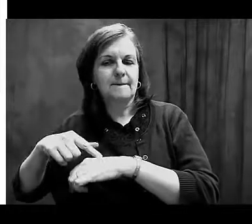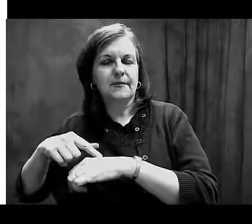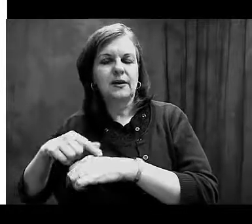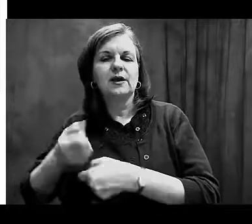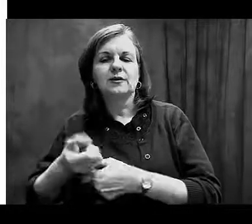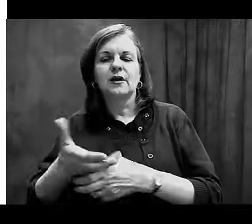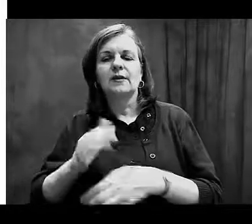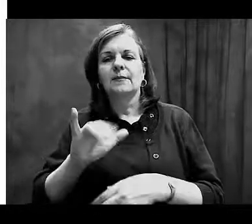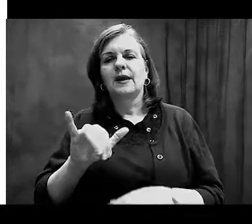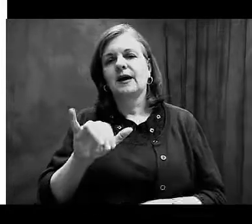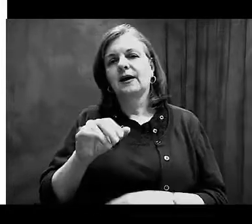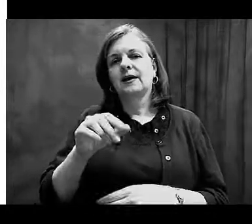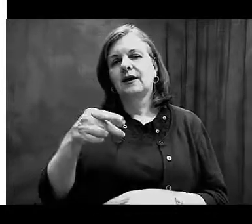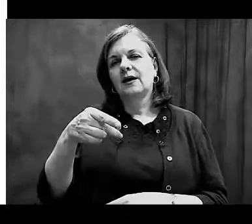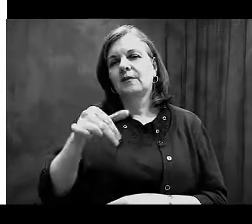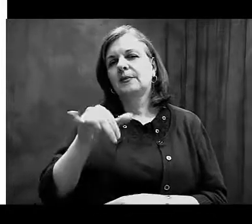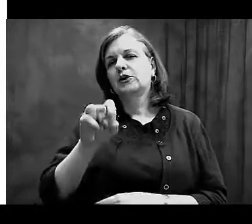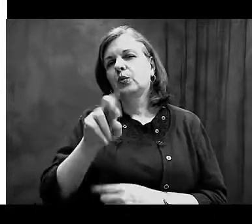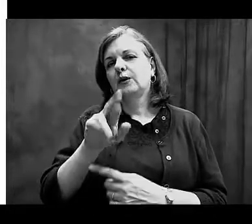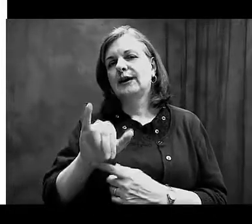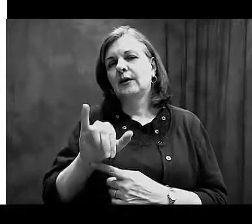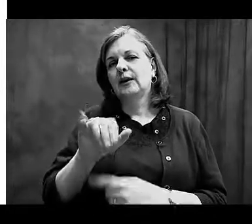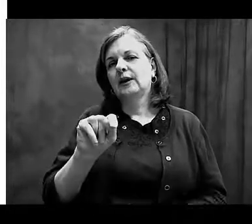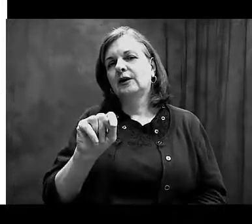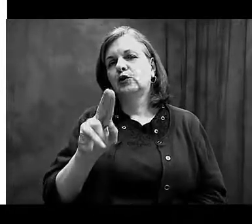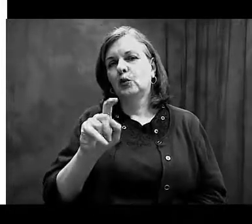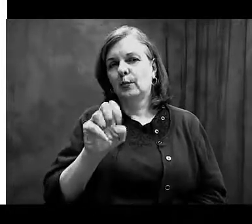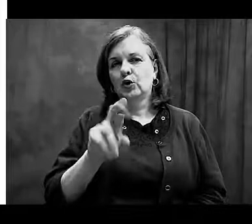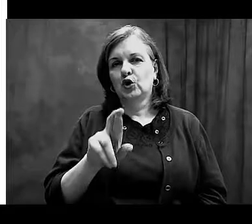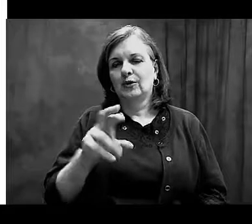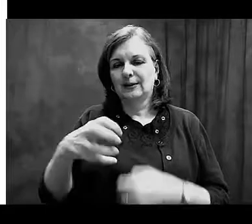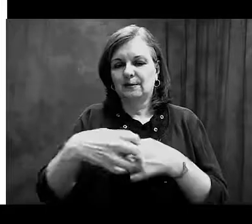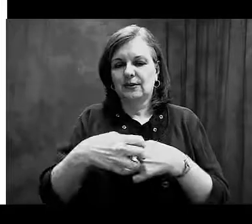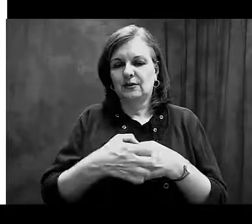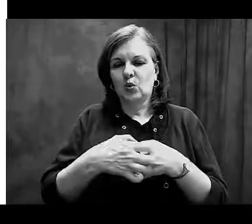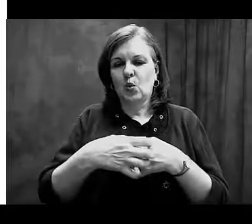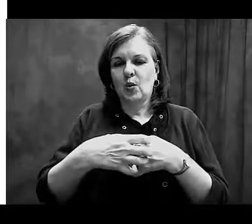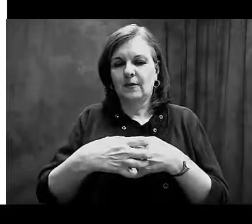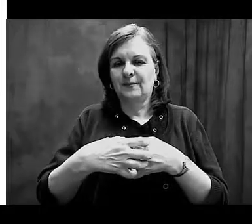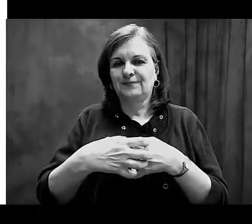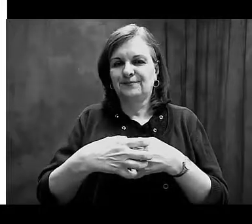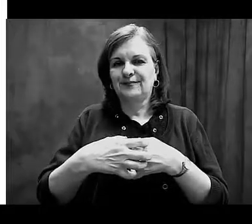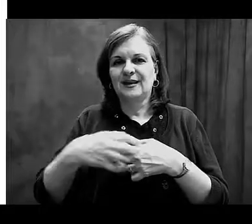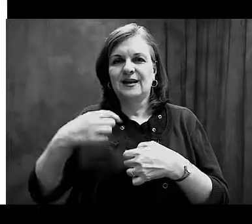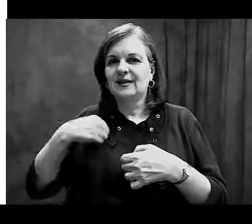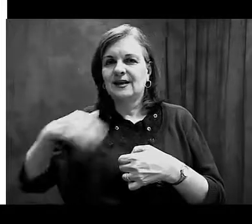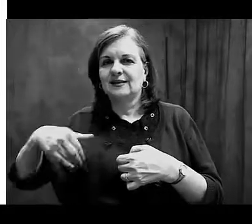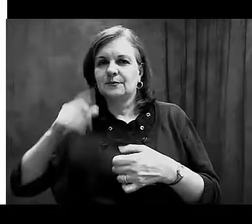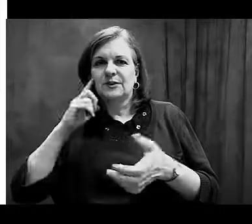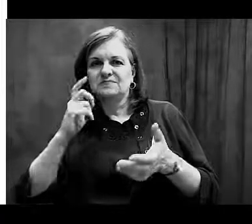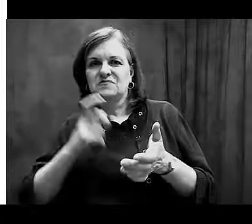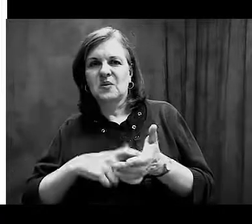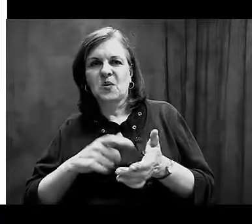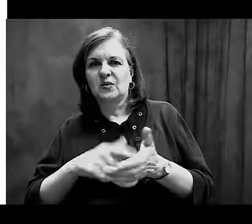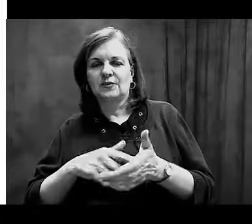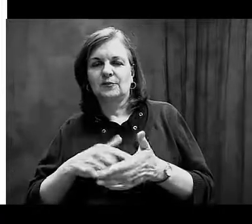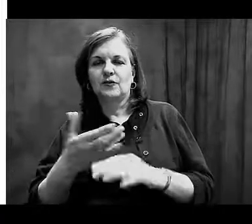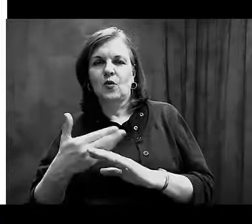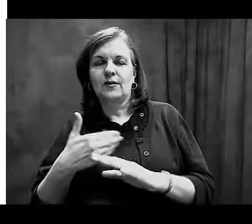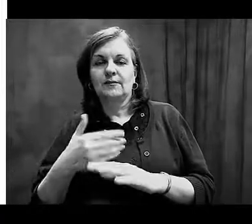typically caused by a tumor on the pitutary that is not identified early on